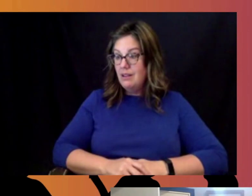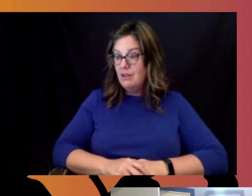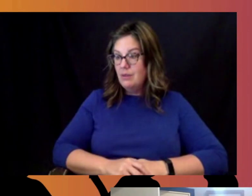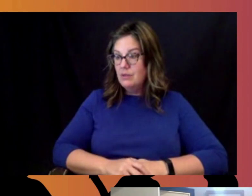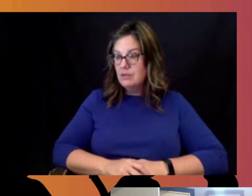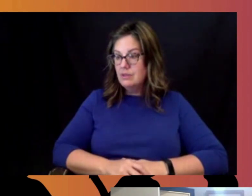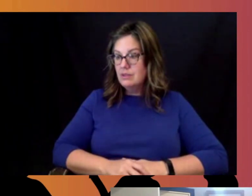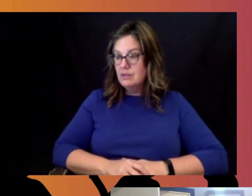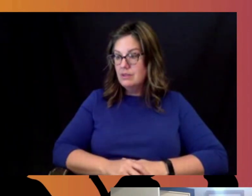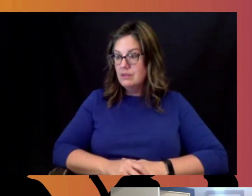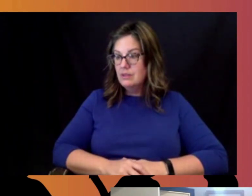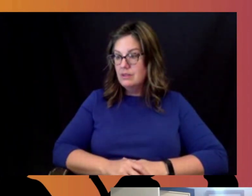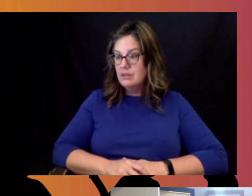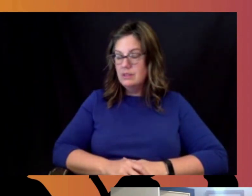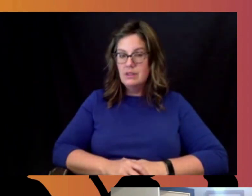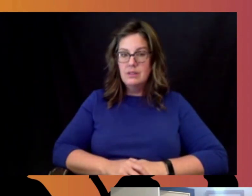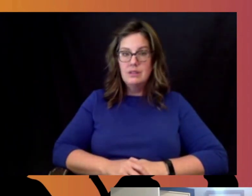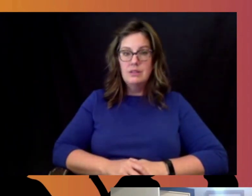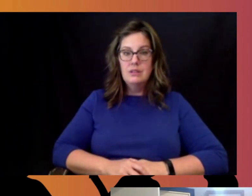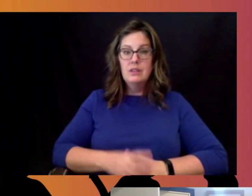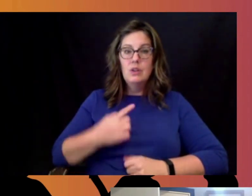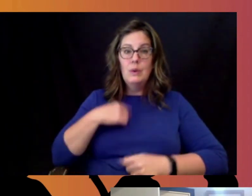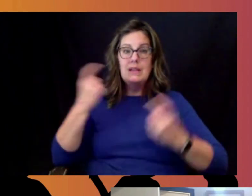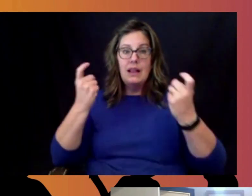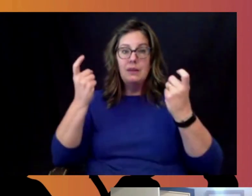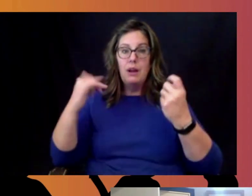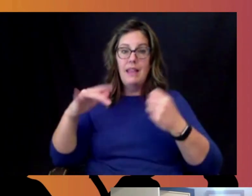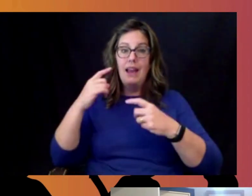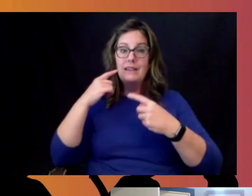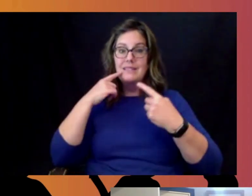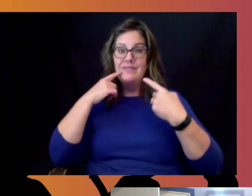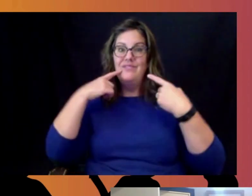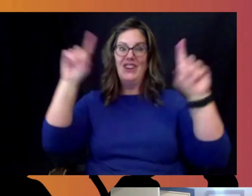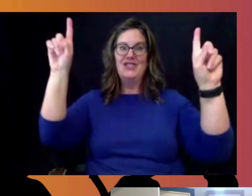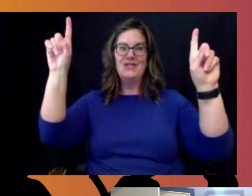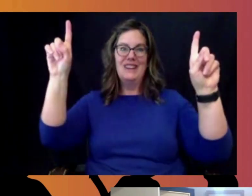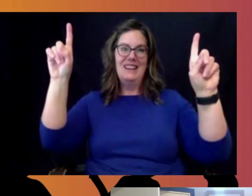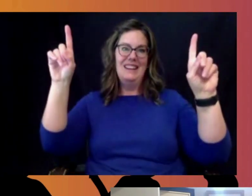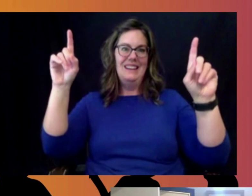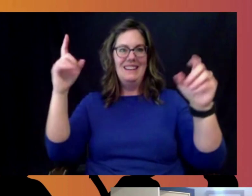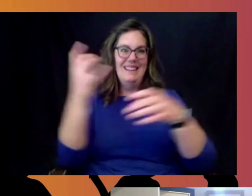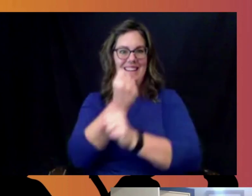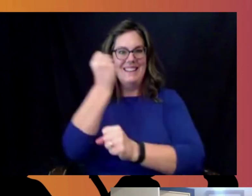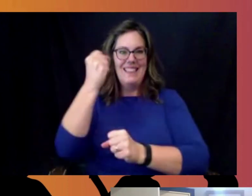we celebrated that victory earlier this year we um some of us some people know that we disrupted